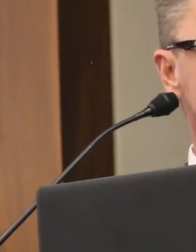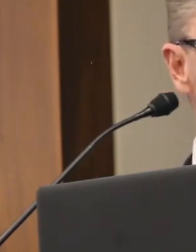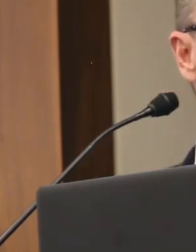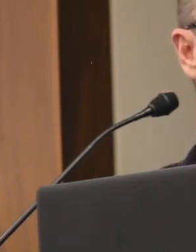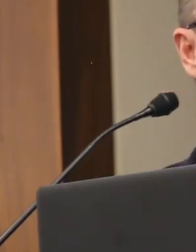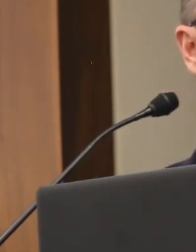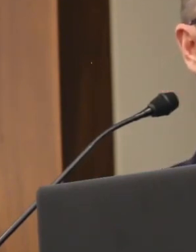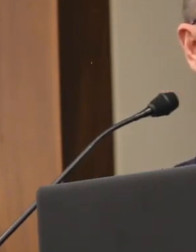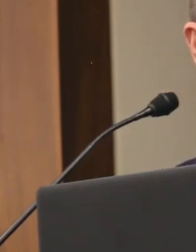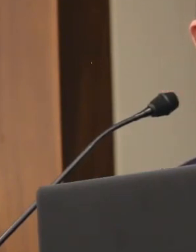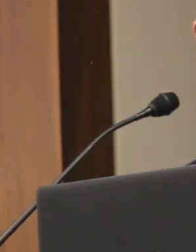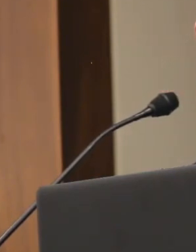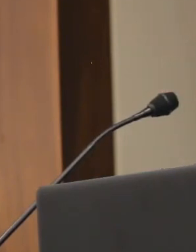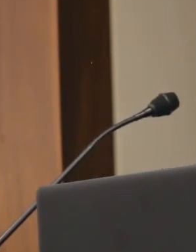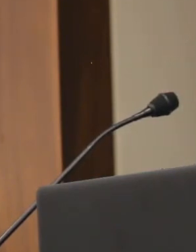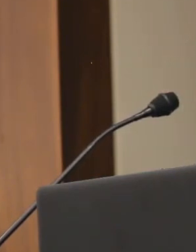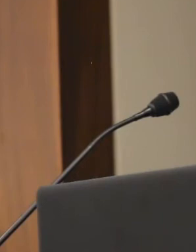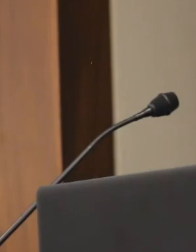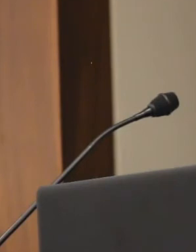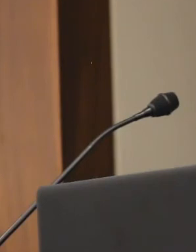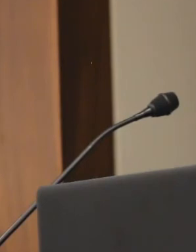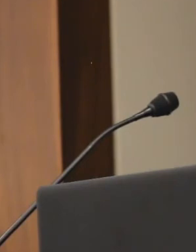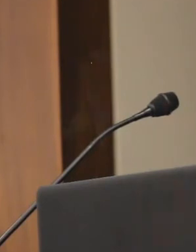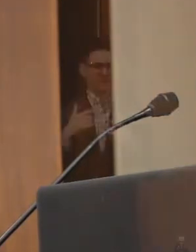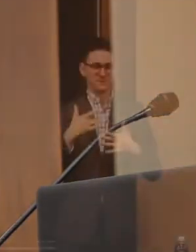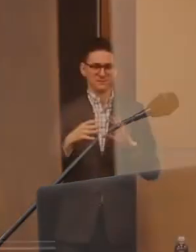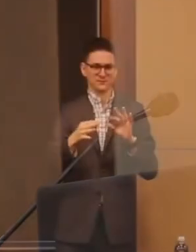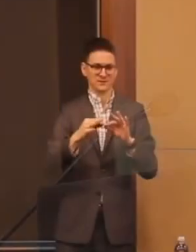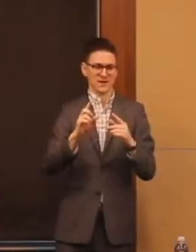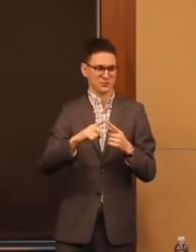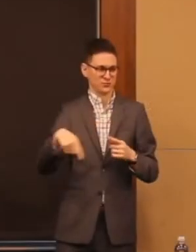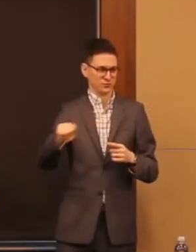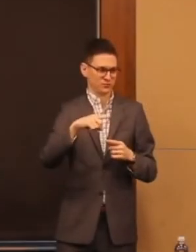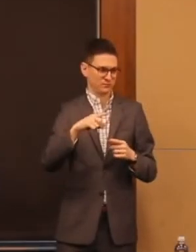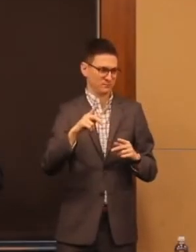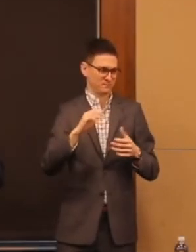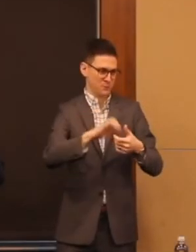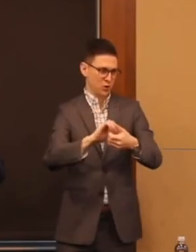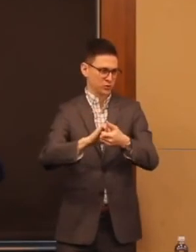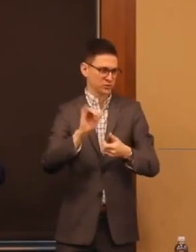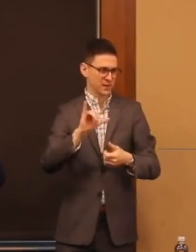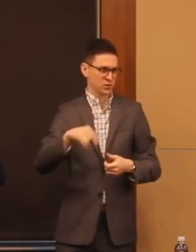What I always say to groups like this and partners like you is while these are issues